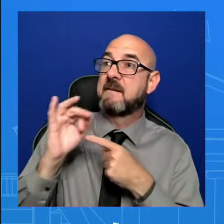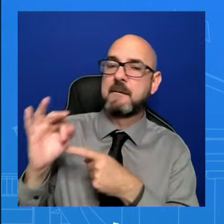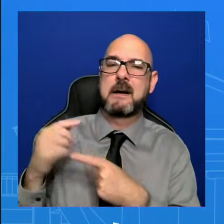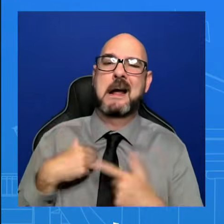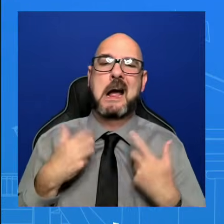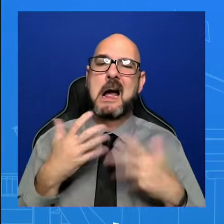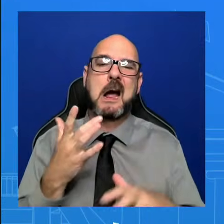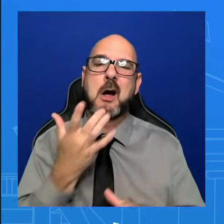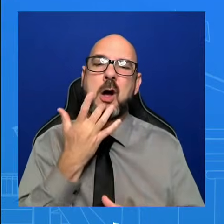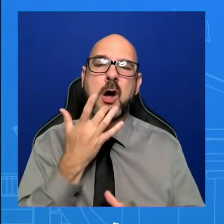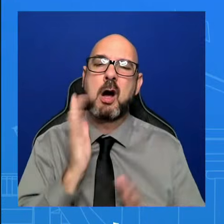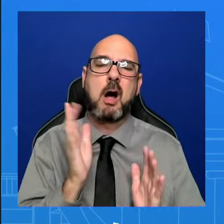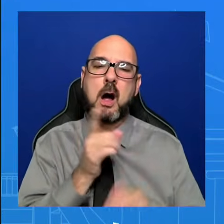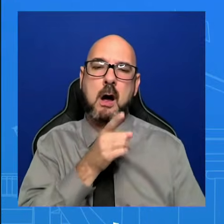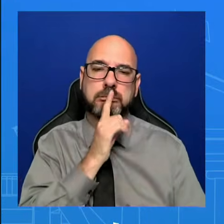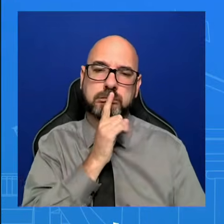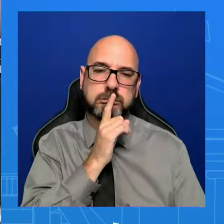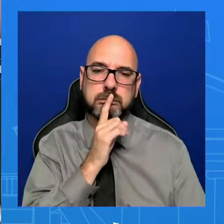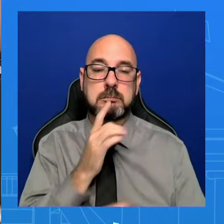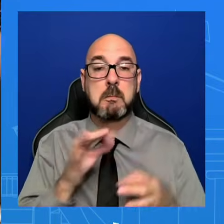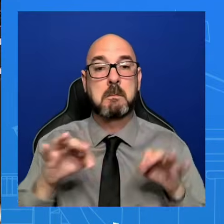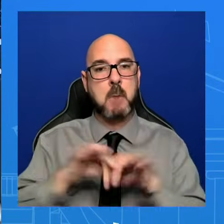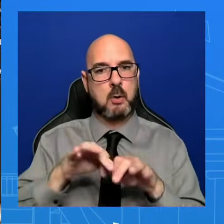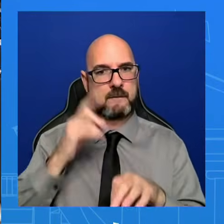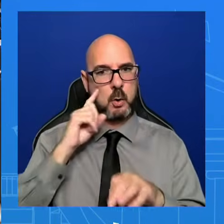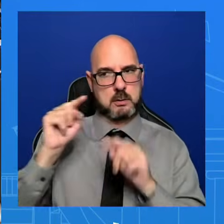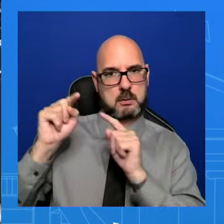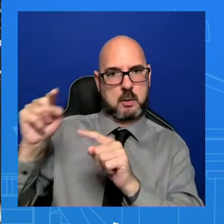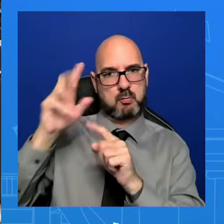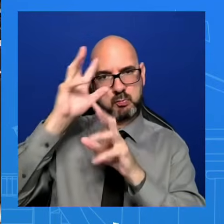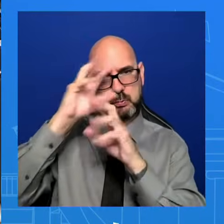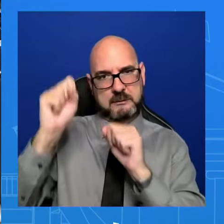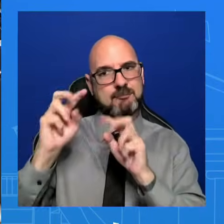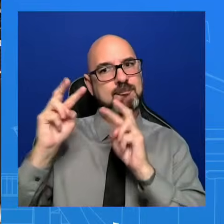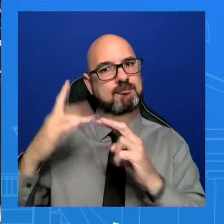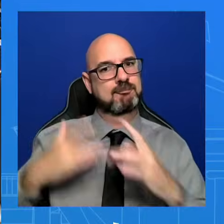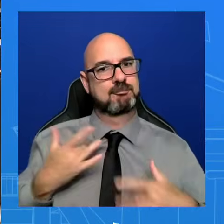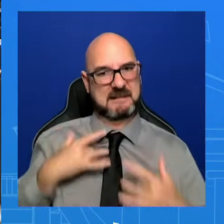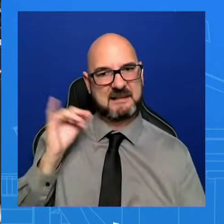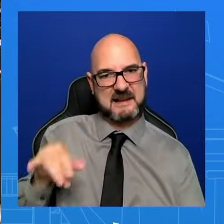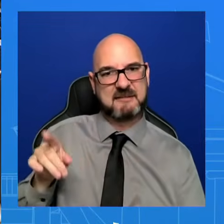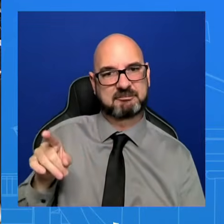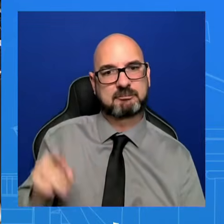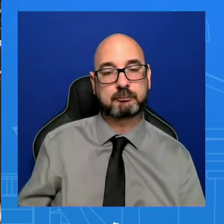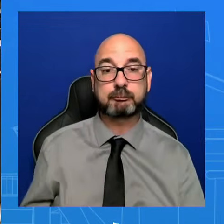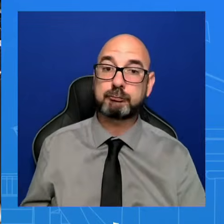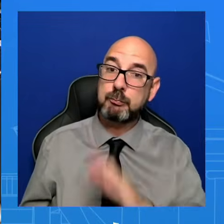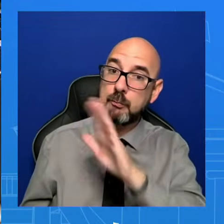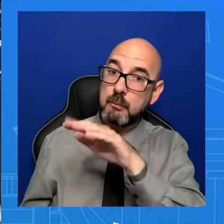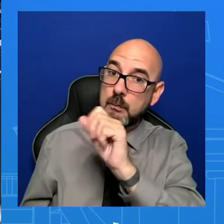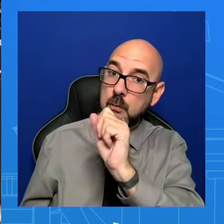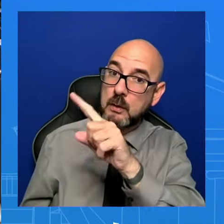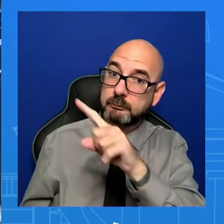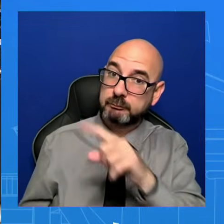And the President certainly looks forward to it. The Press: But is it the White House's expectation that some of the -- the current frustration on campus